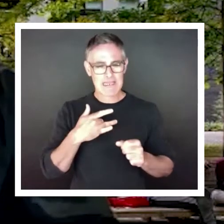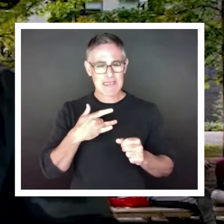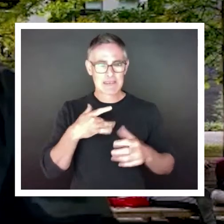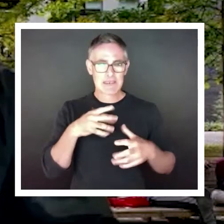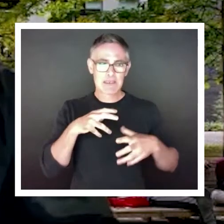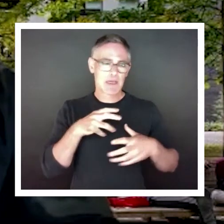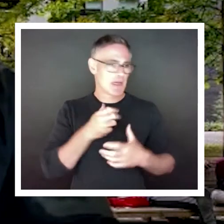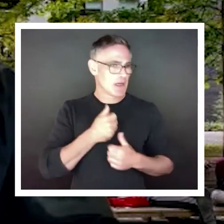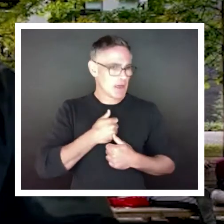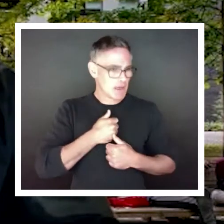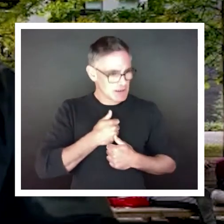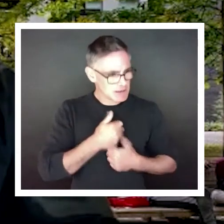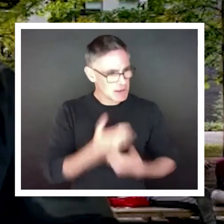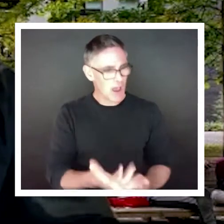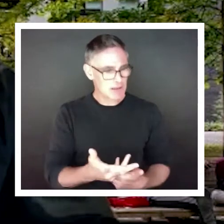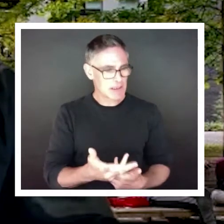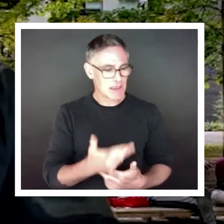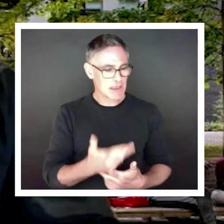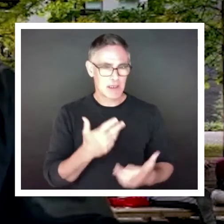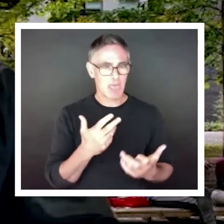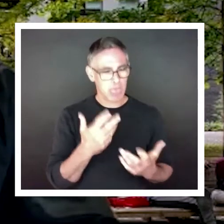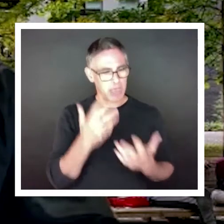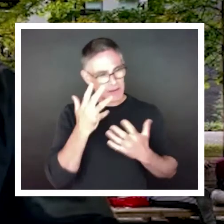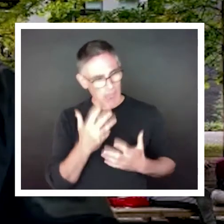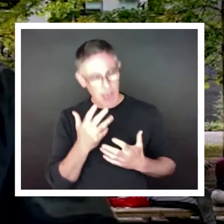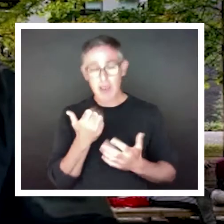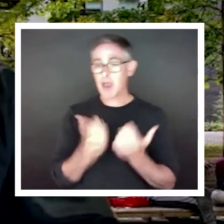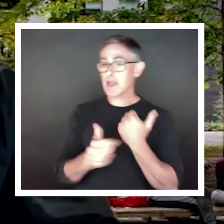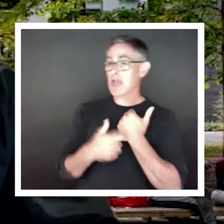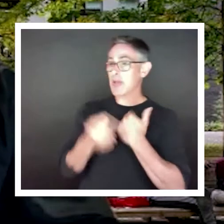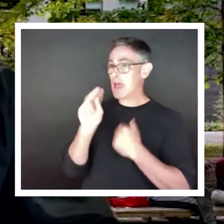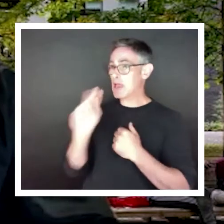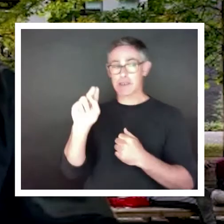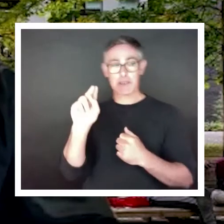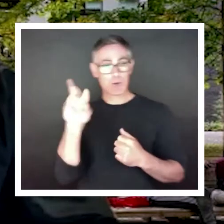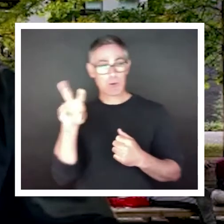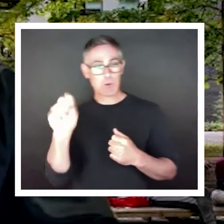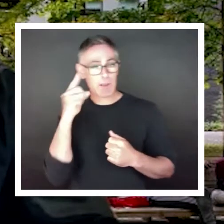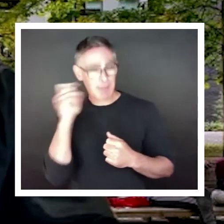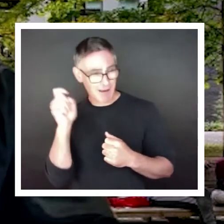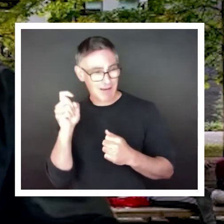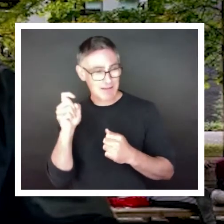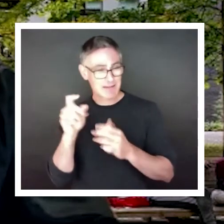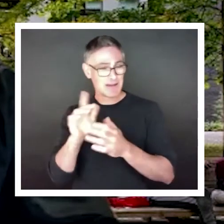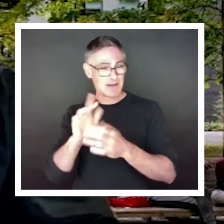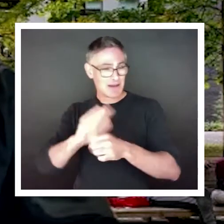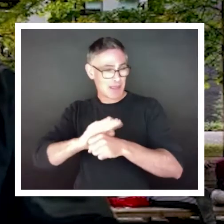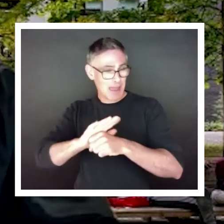whenever I've checked the news because of the lives lost due to the ongoing COVID pandemic, but also due